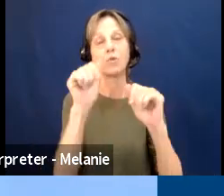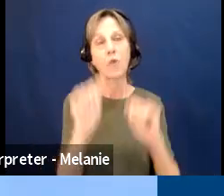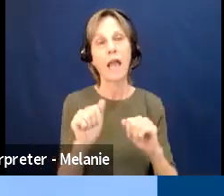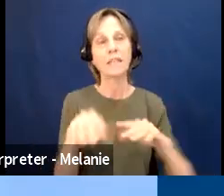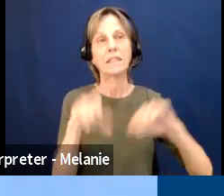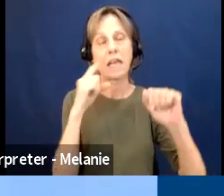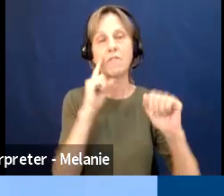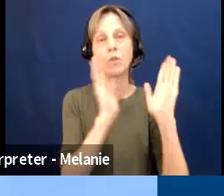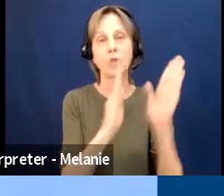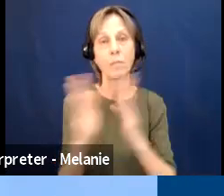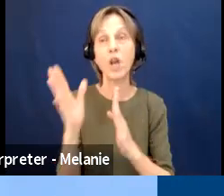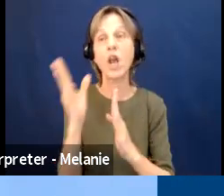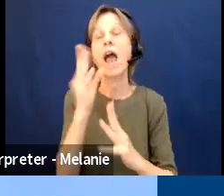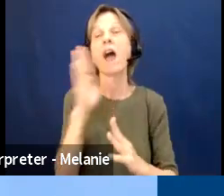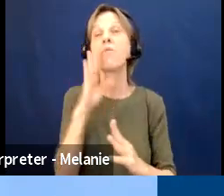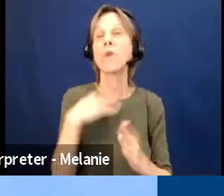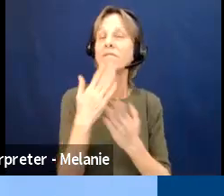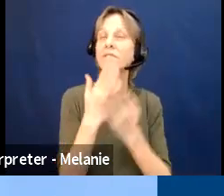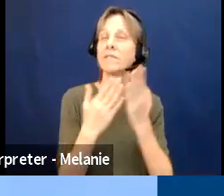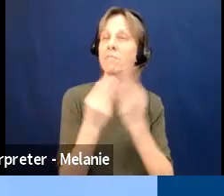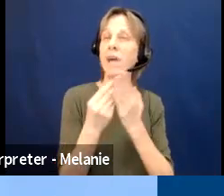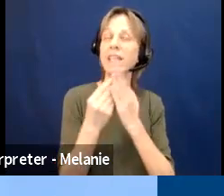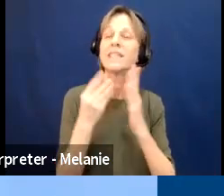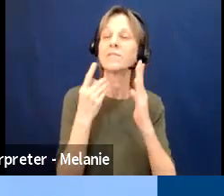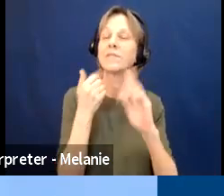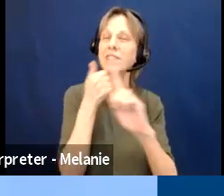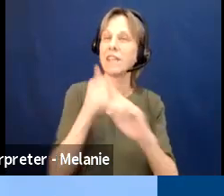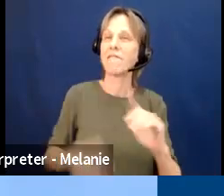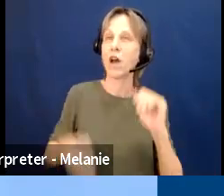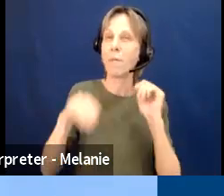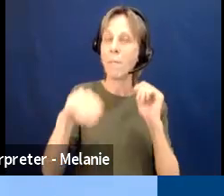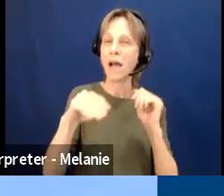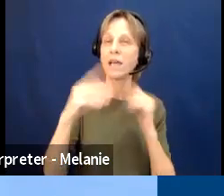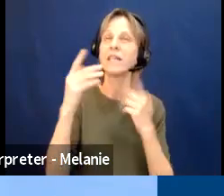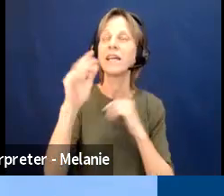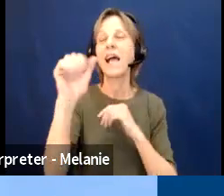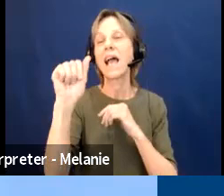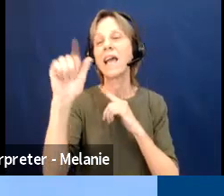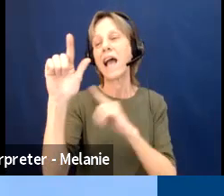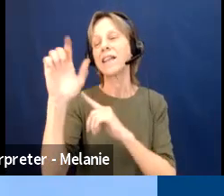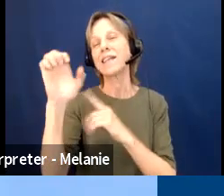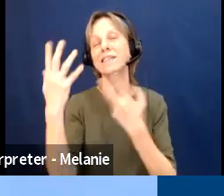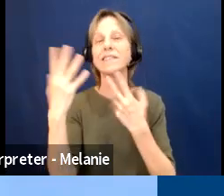of money for out of pocket expenses we call that ALEor additional living expenses that pays for you